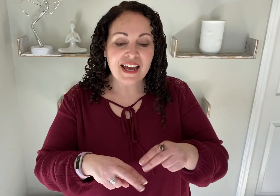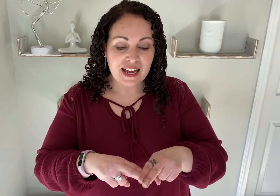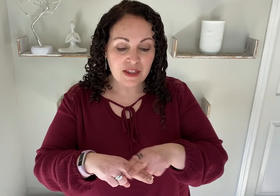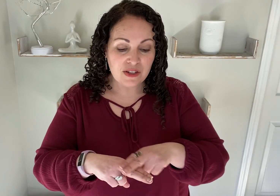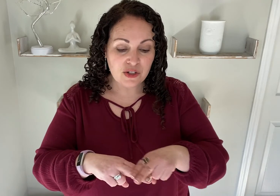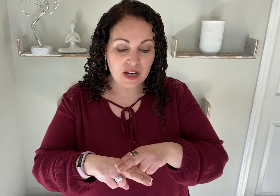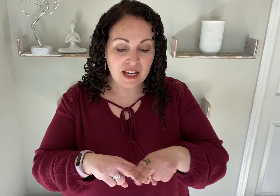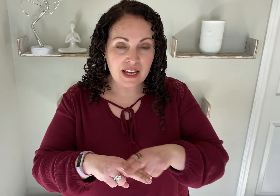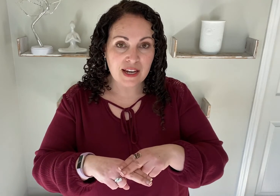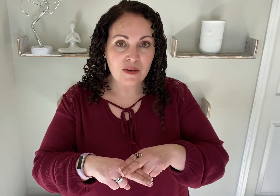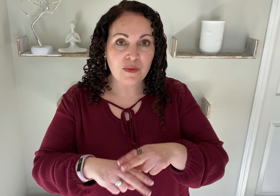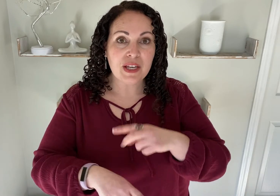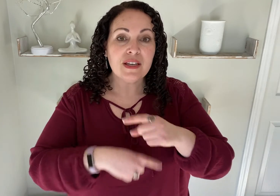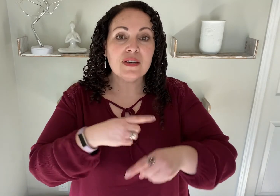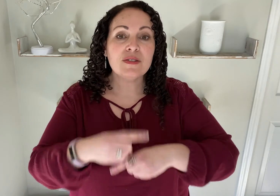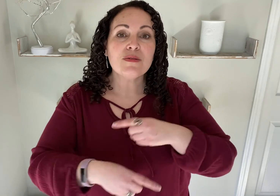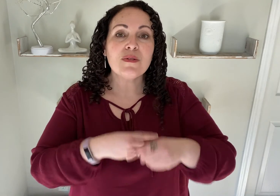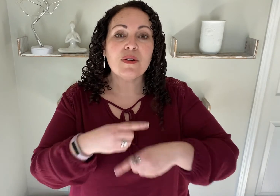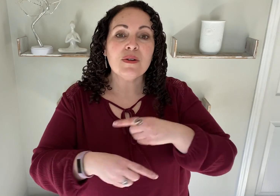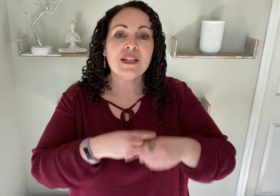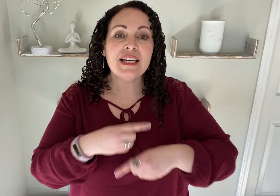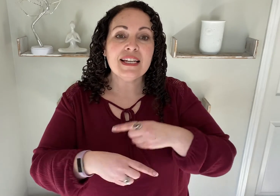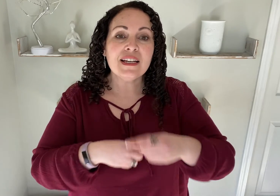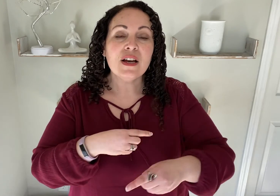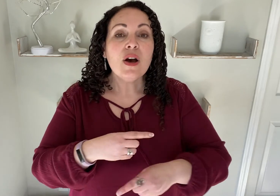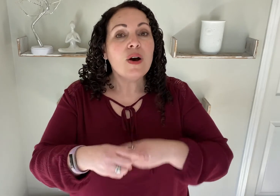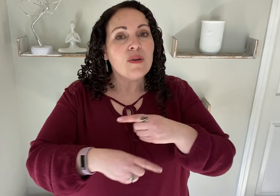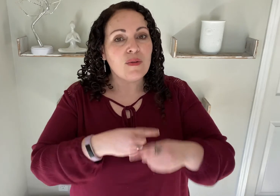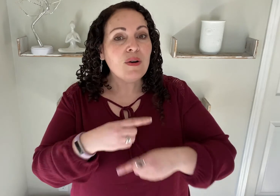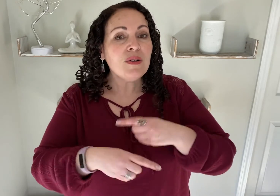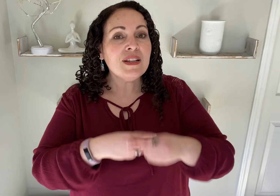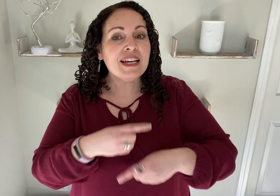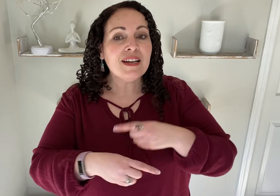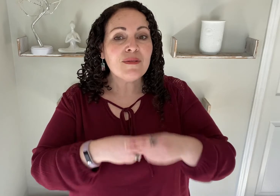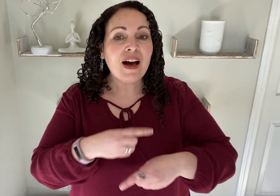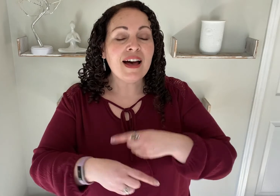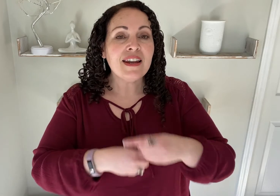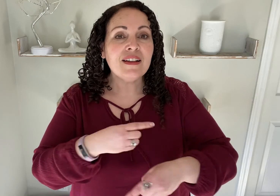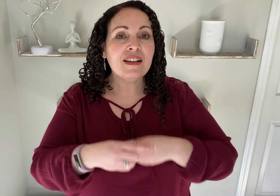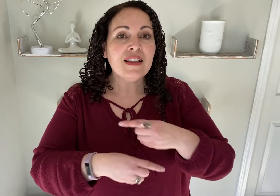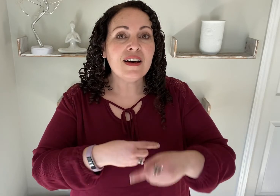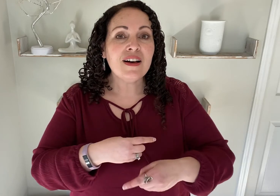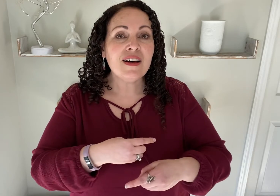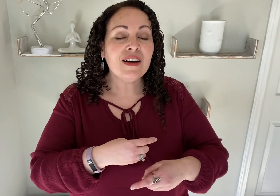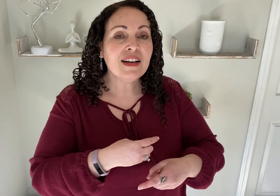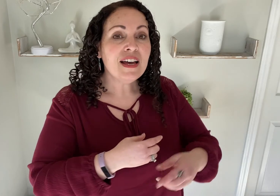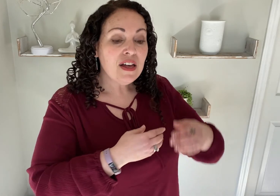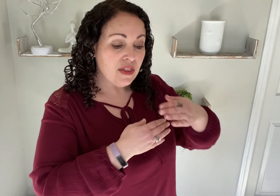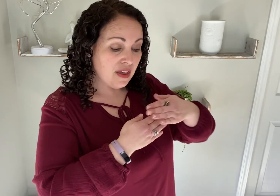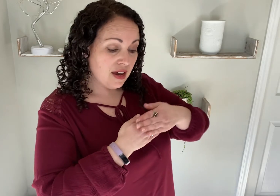And the train wheels are rolling, rolling right along.